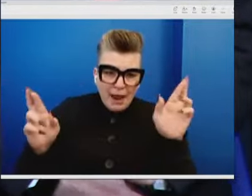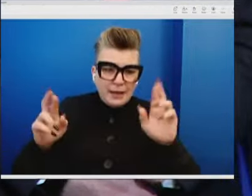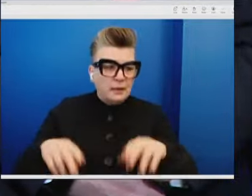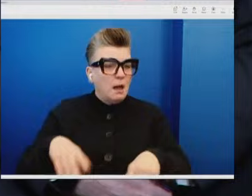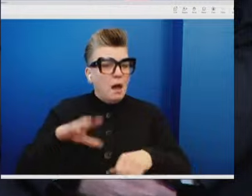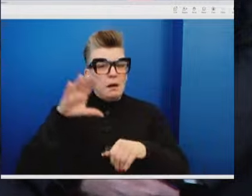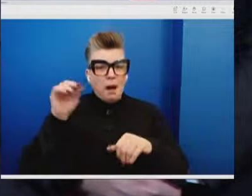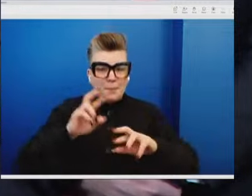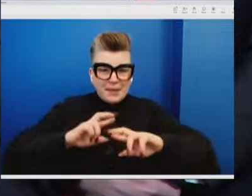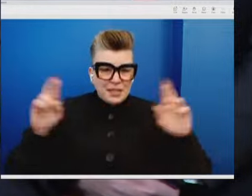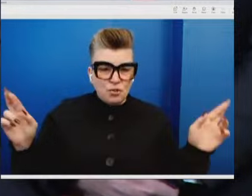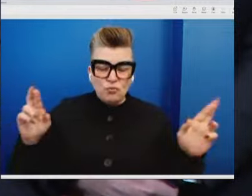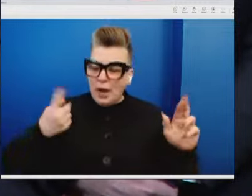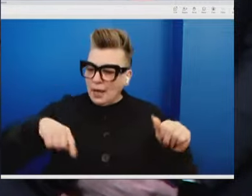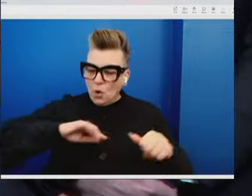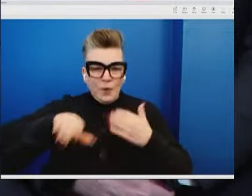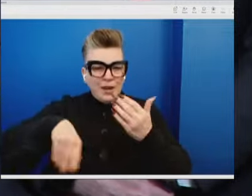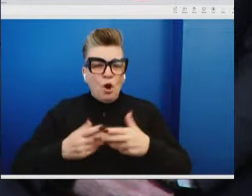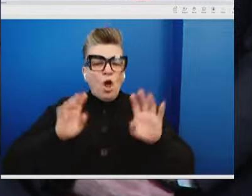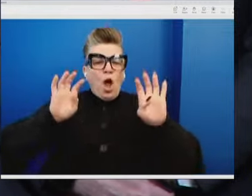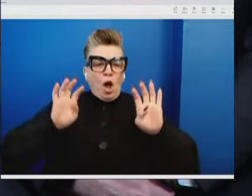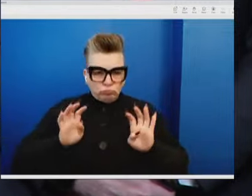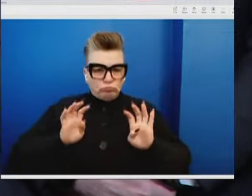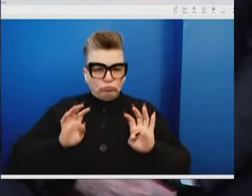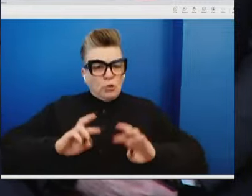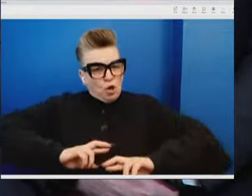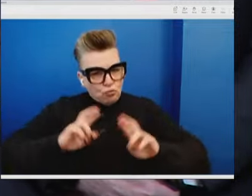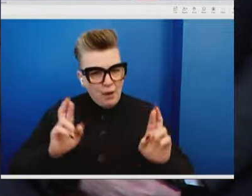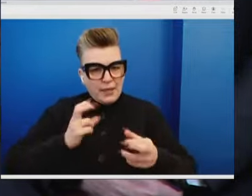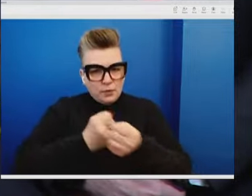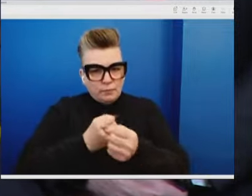you the best service at the best price and in an expeditious fashion. Please take advantage of it.